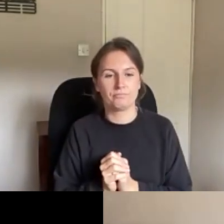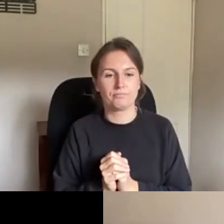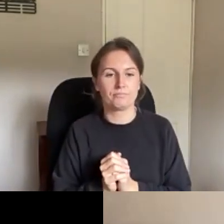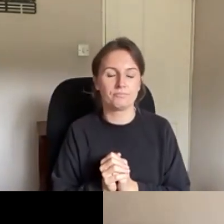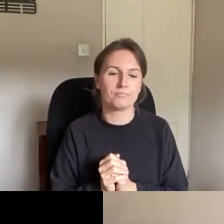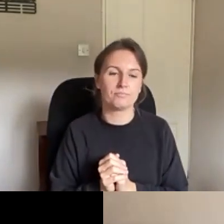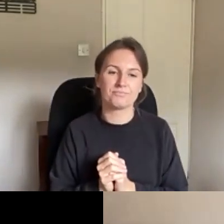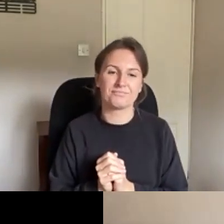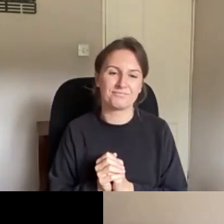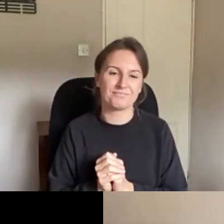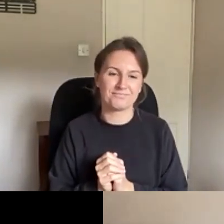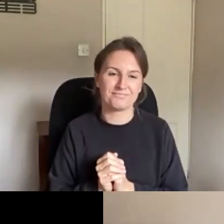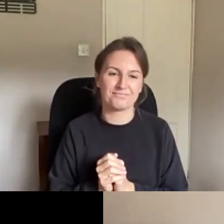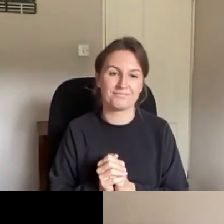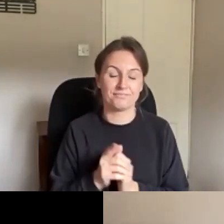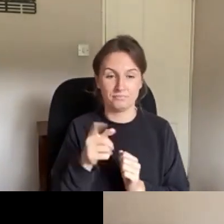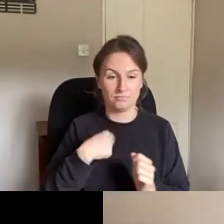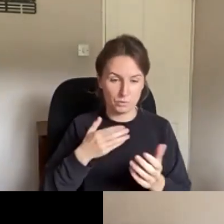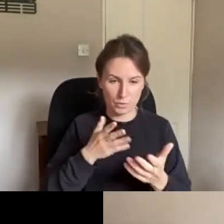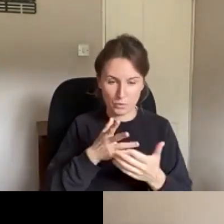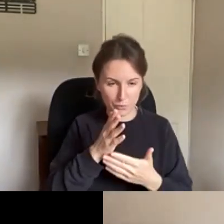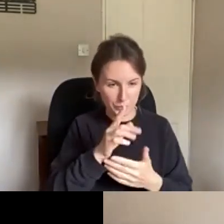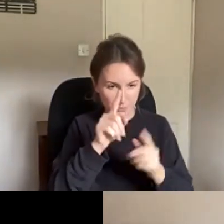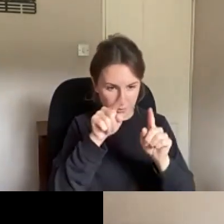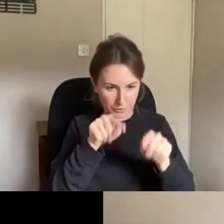Just having a look through. Gary's asked,